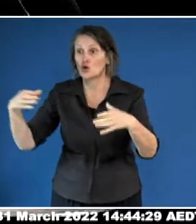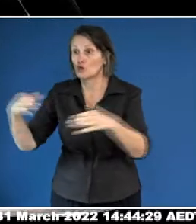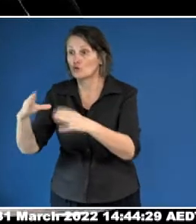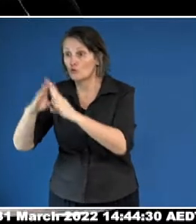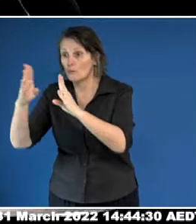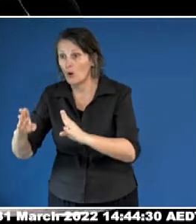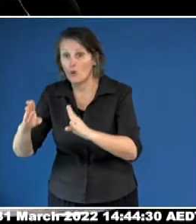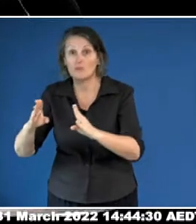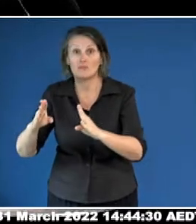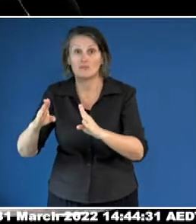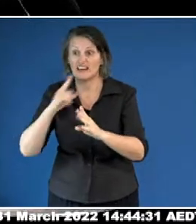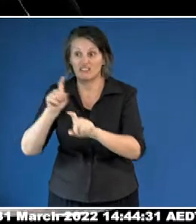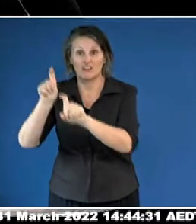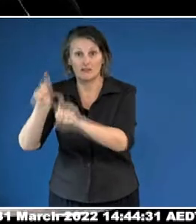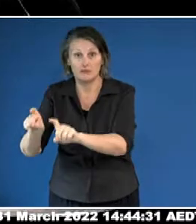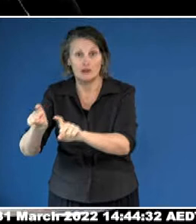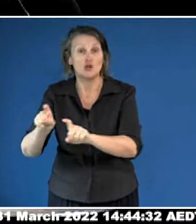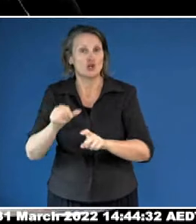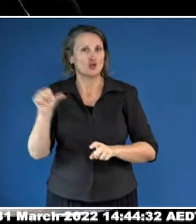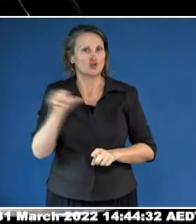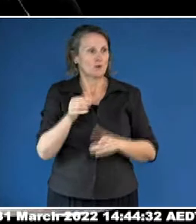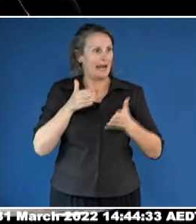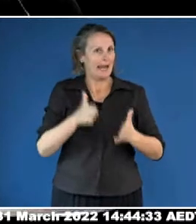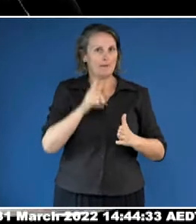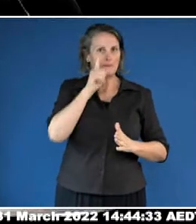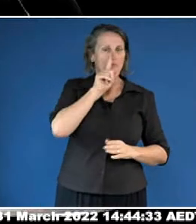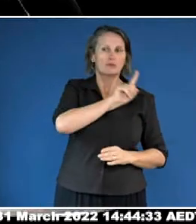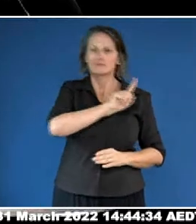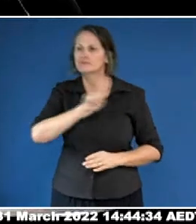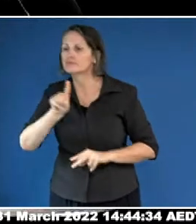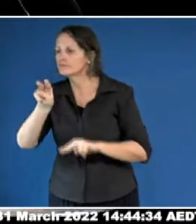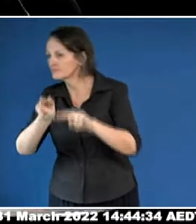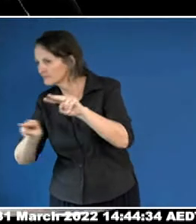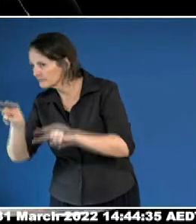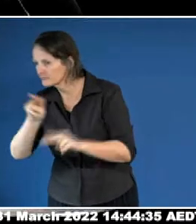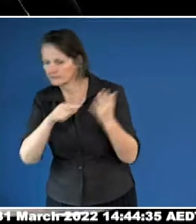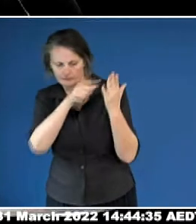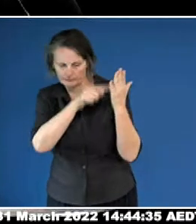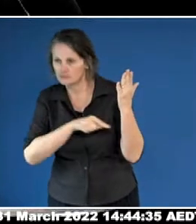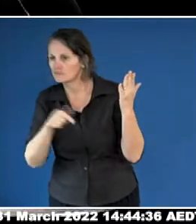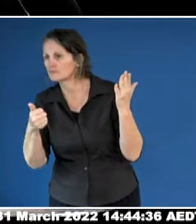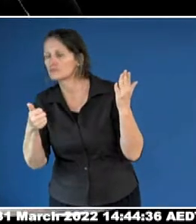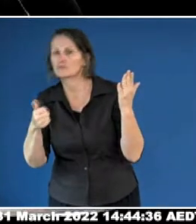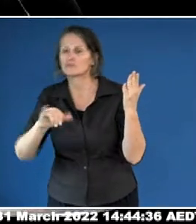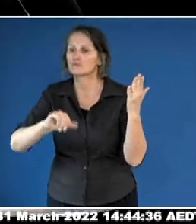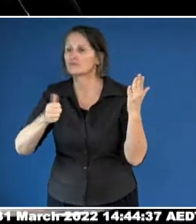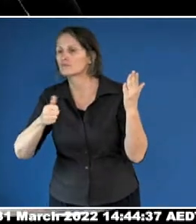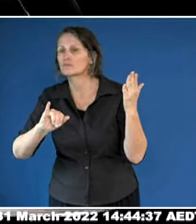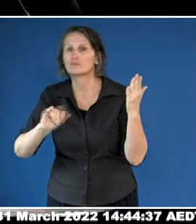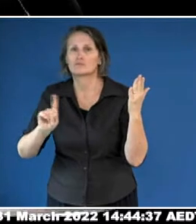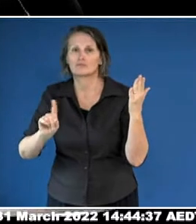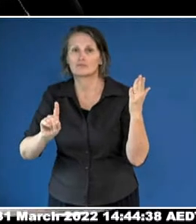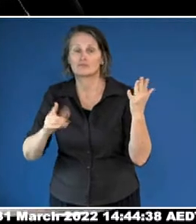can't leave. Now, unfortunately, the National Preventative Mechanism at a